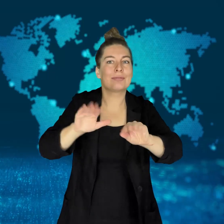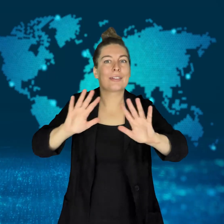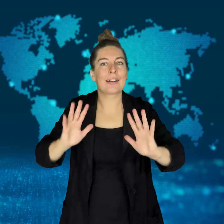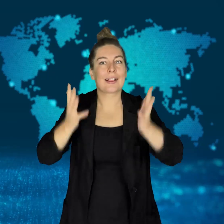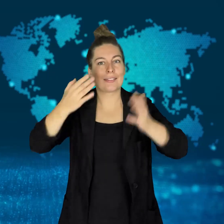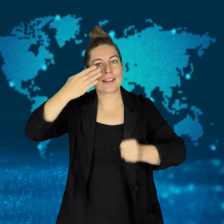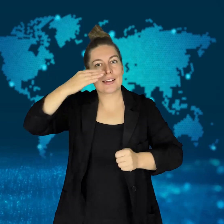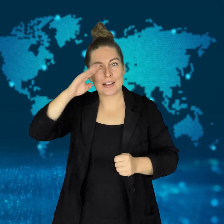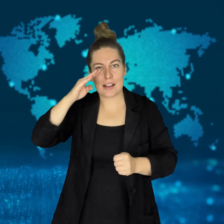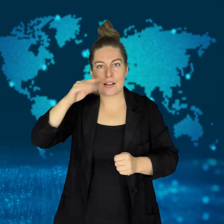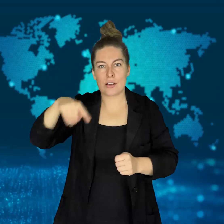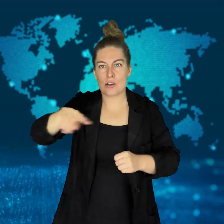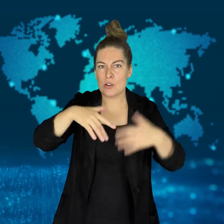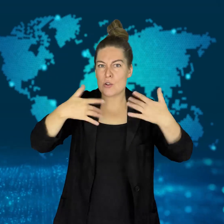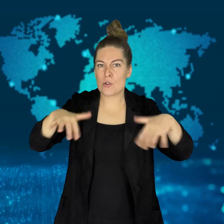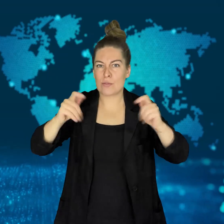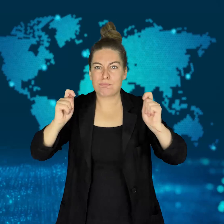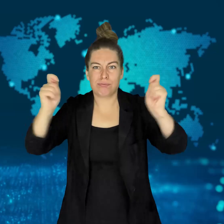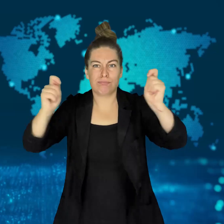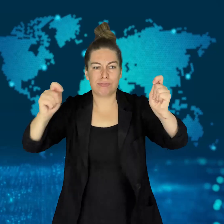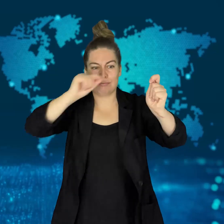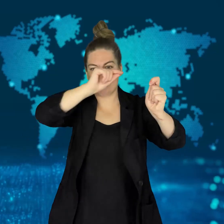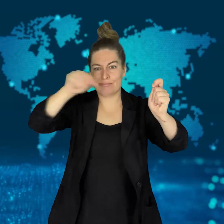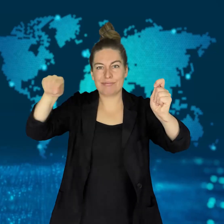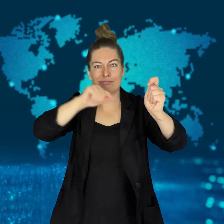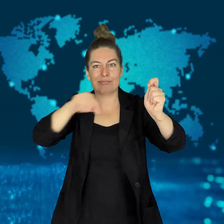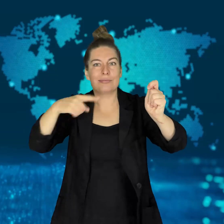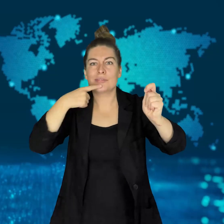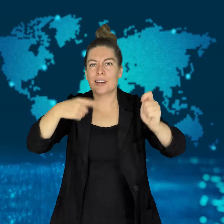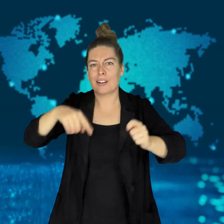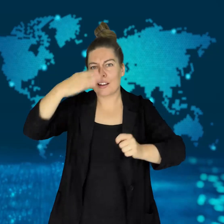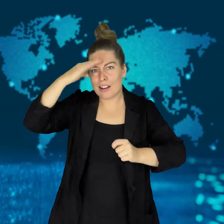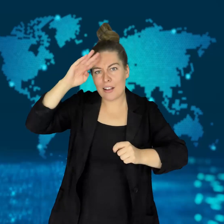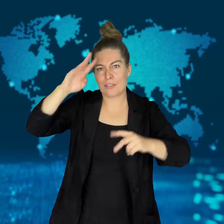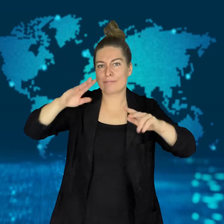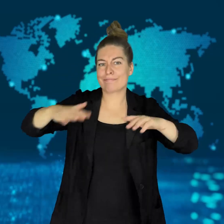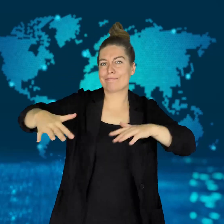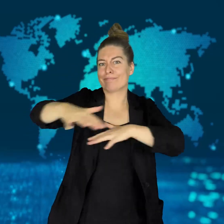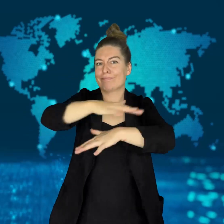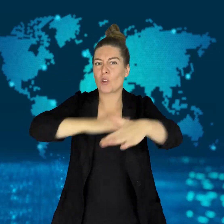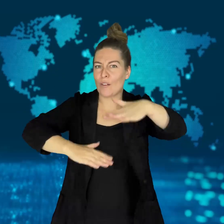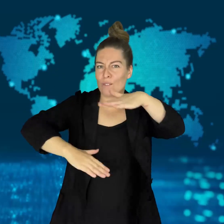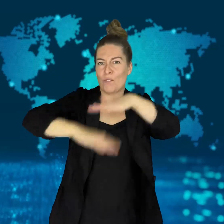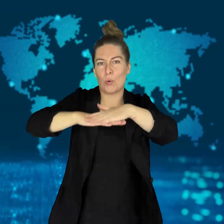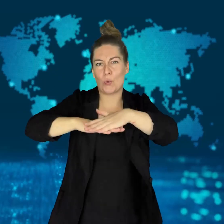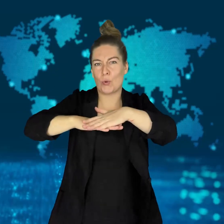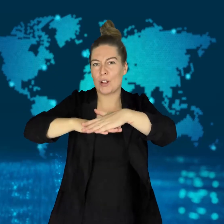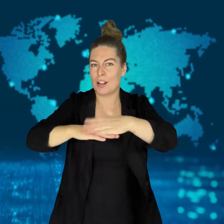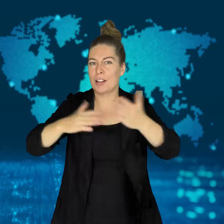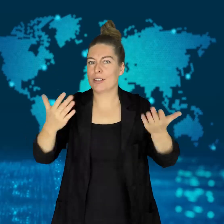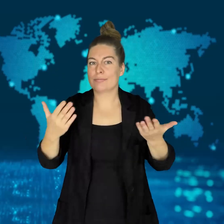There were around 500 rioters, The country has seen rising tension over immigration.